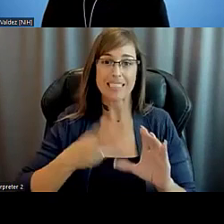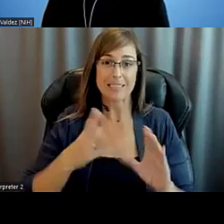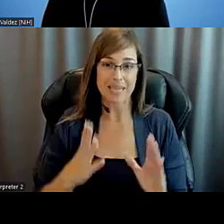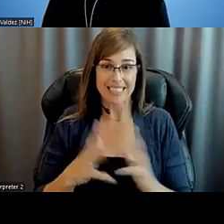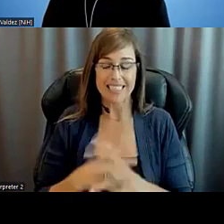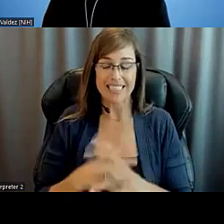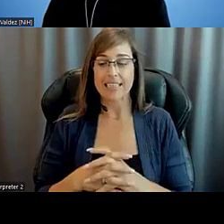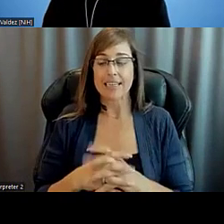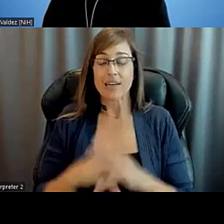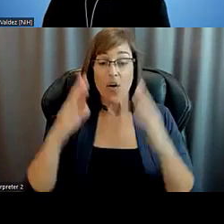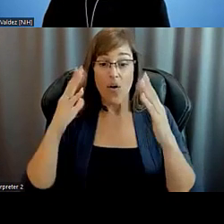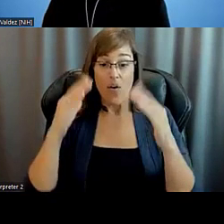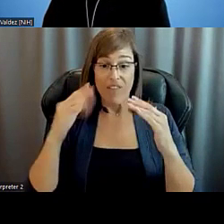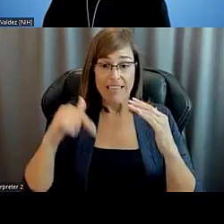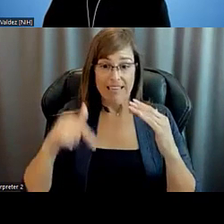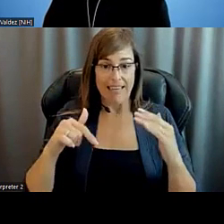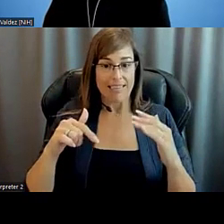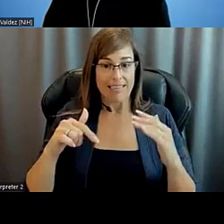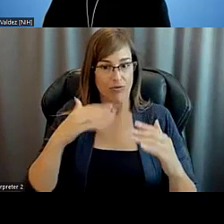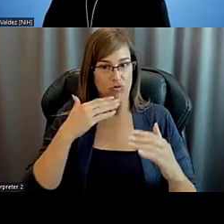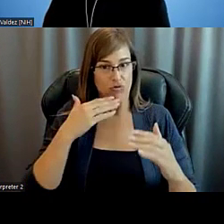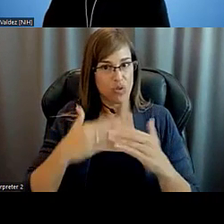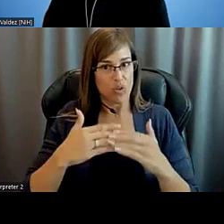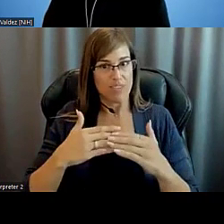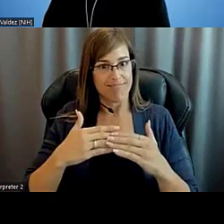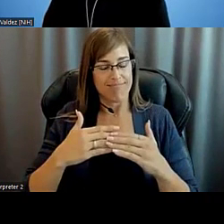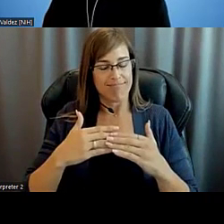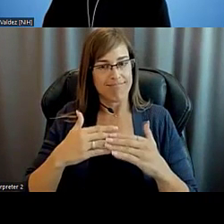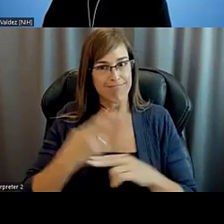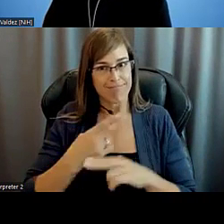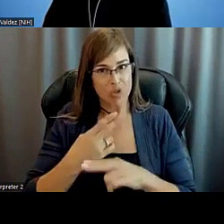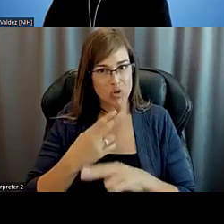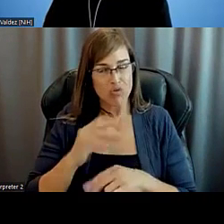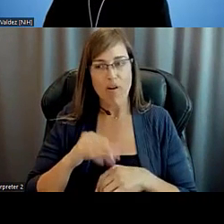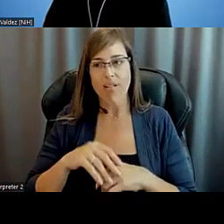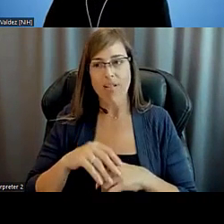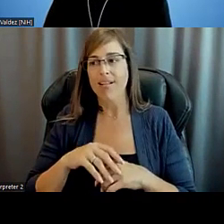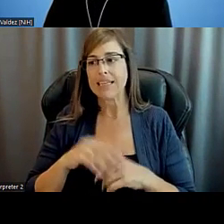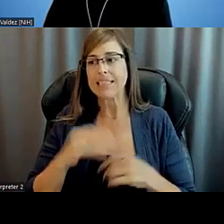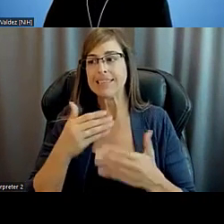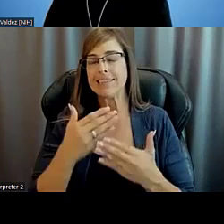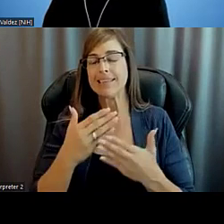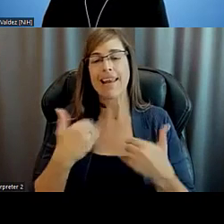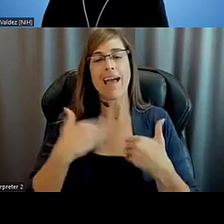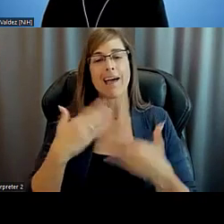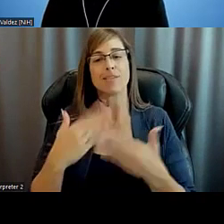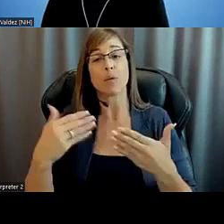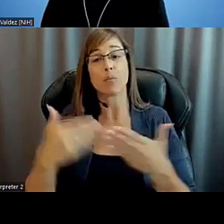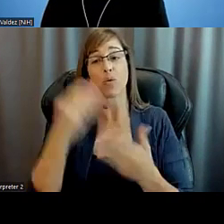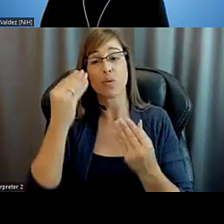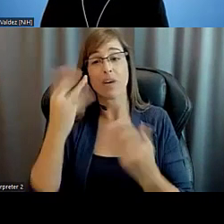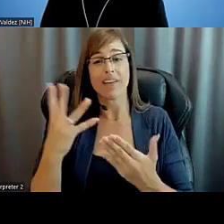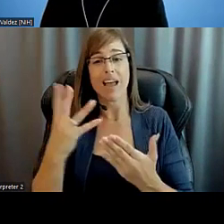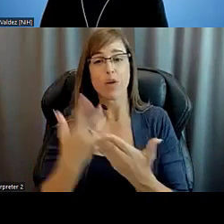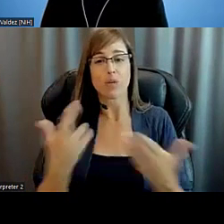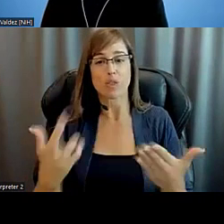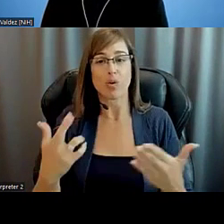We hope that this has been very useful and you have some new information and some resources to kind of get you going.